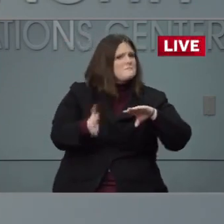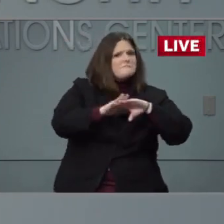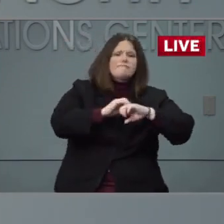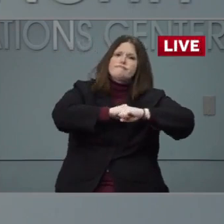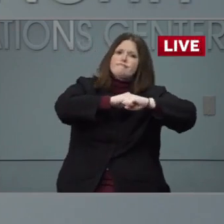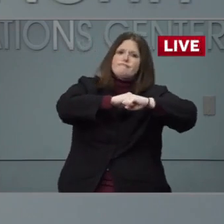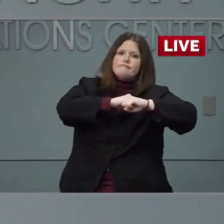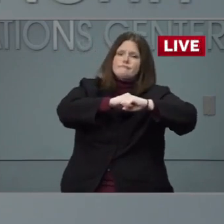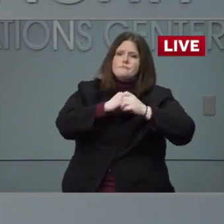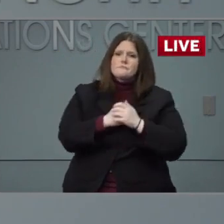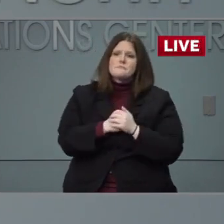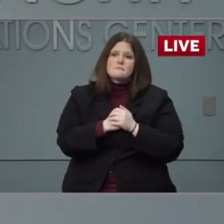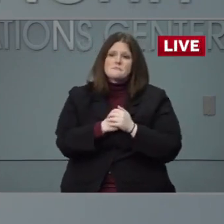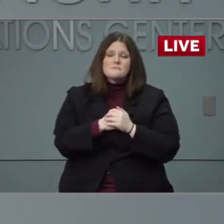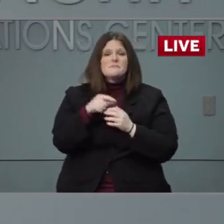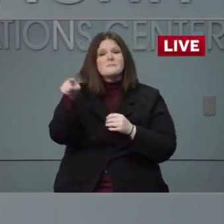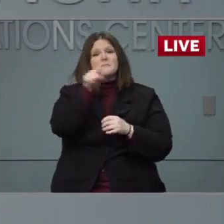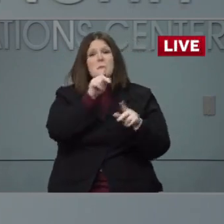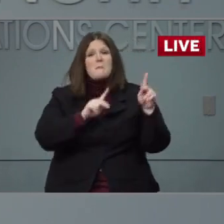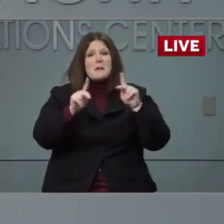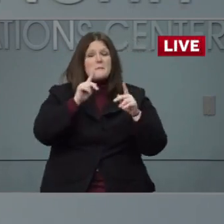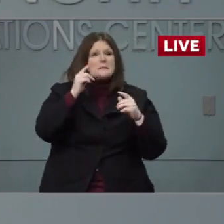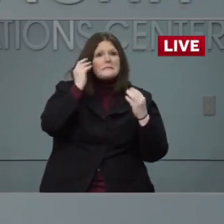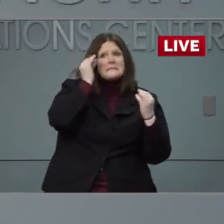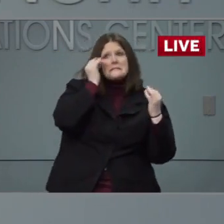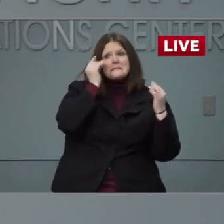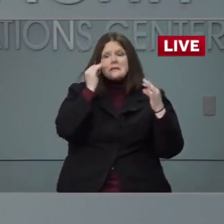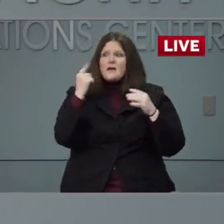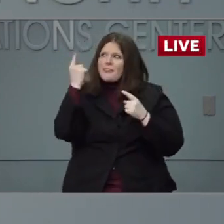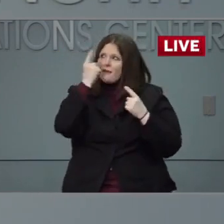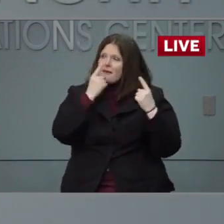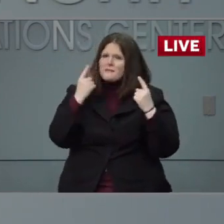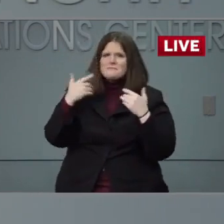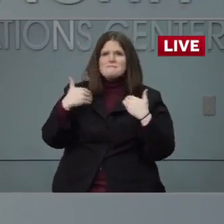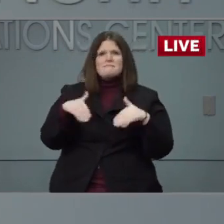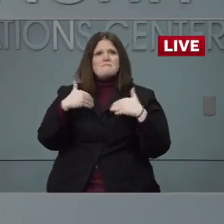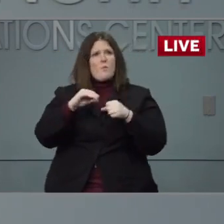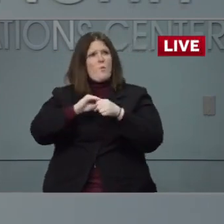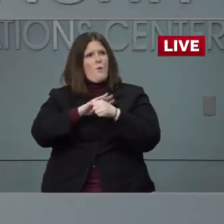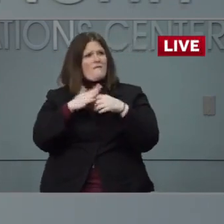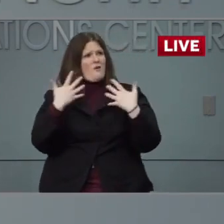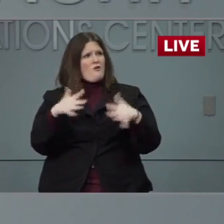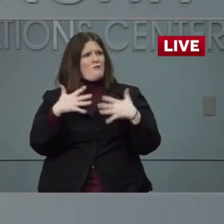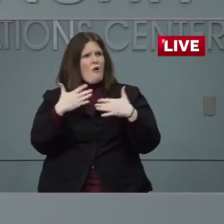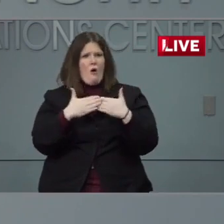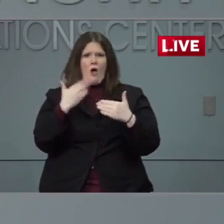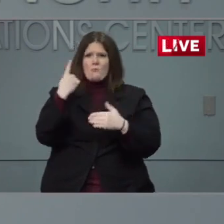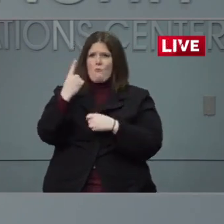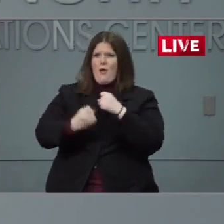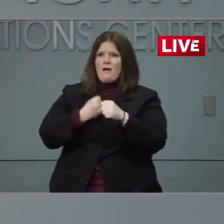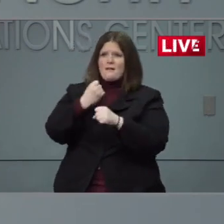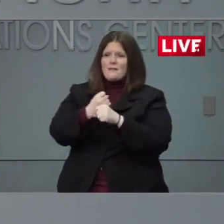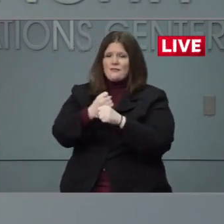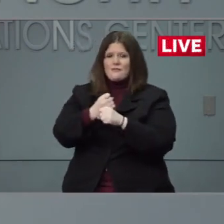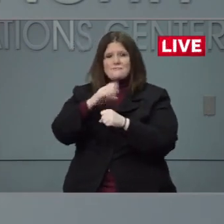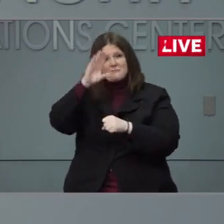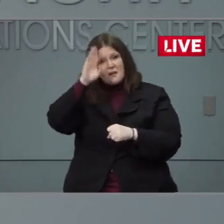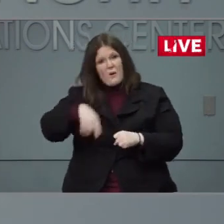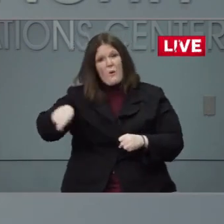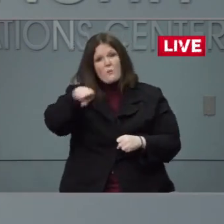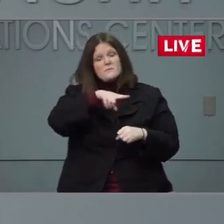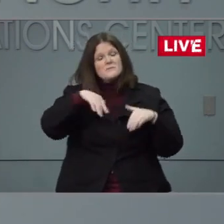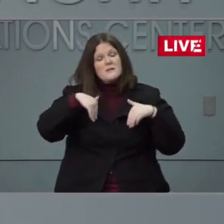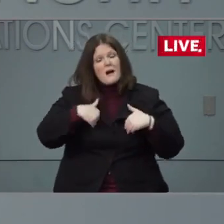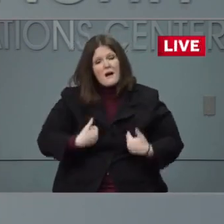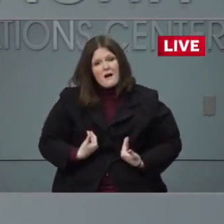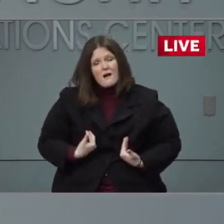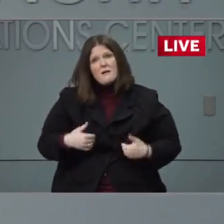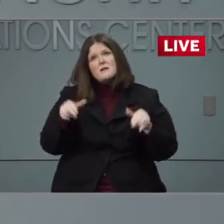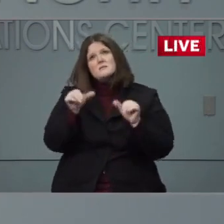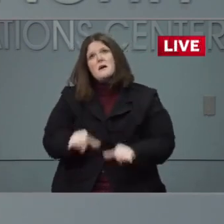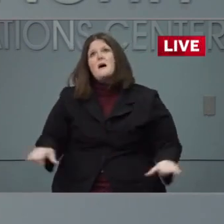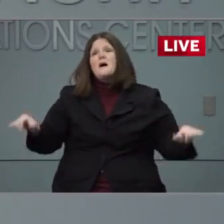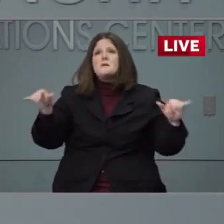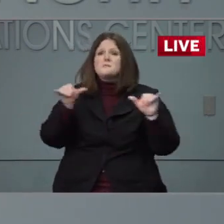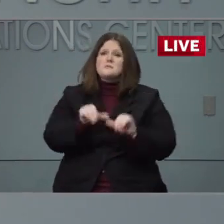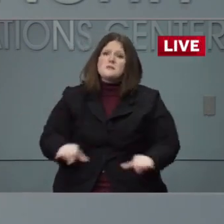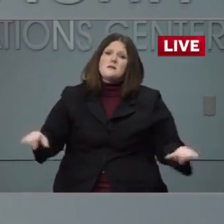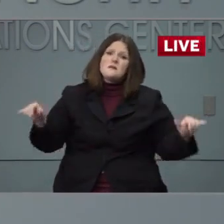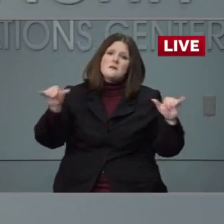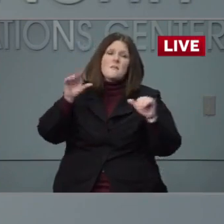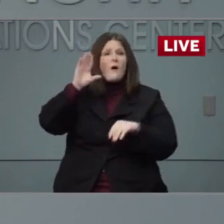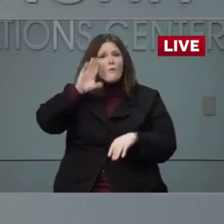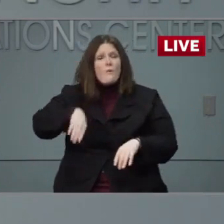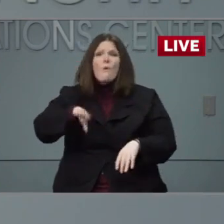I'M SURE MANY OF US SPENT RECENT DAYS IN THE NEW YEAR'S HOLIDAY THINKING ABOUT HOW WE HAVE BEEN FIGHTING THIS PANDEMIC FOR NEARLY AN ENTIRE YEAR, IT'S TIRING, IT'S FRUSTRATING AND